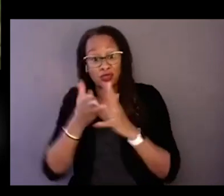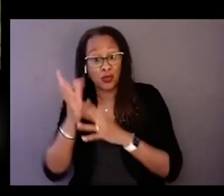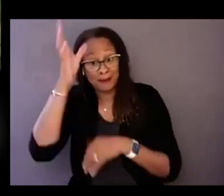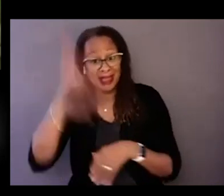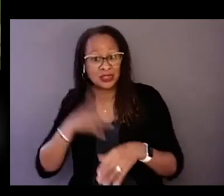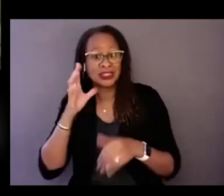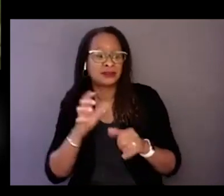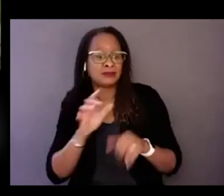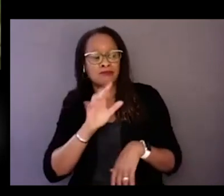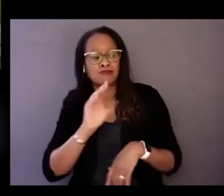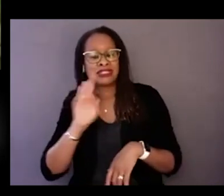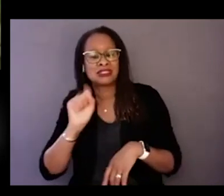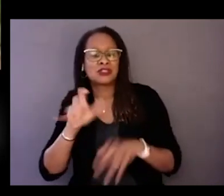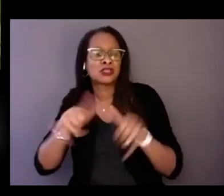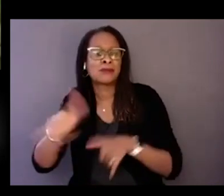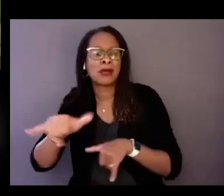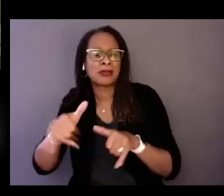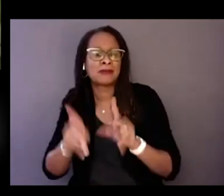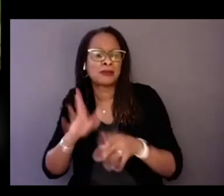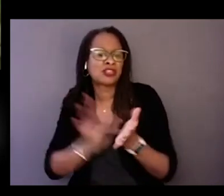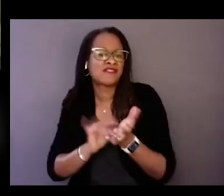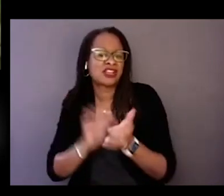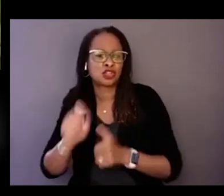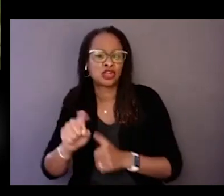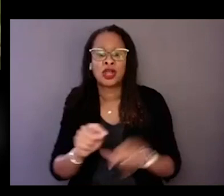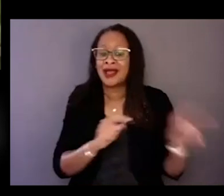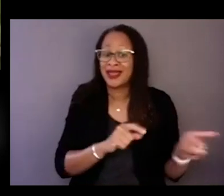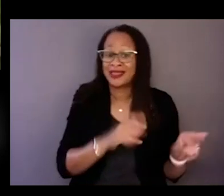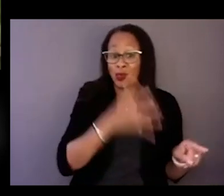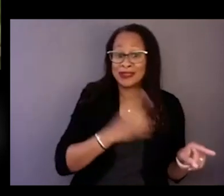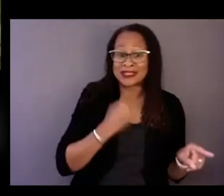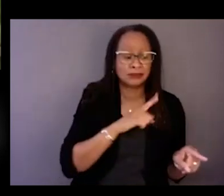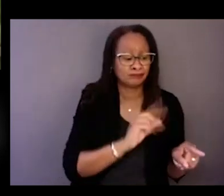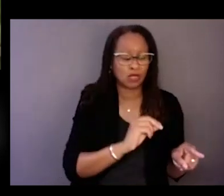said that's not true, she was a creative collaborator, unfortunately was surprising.